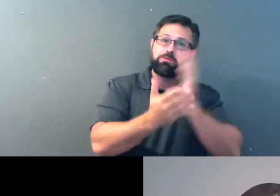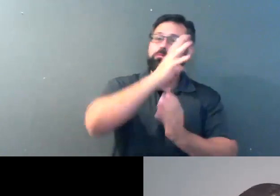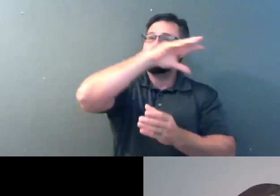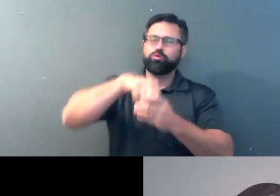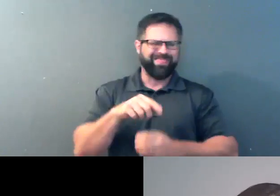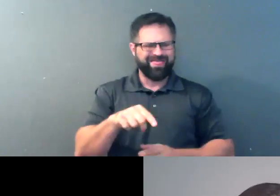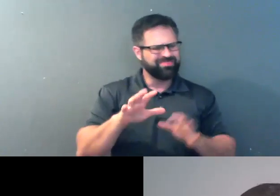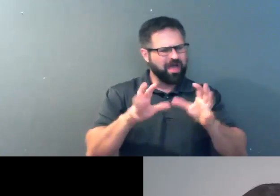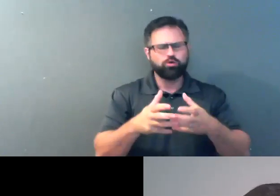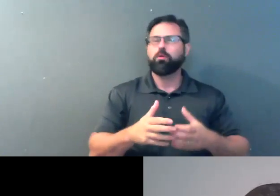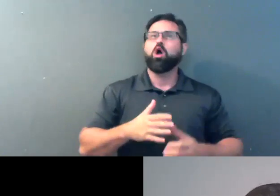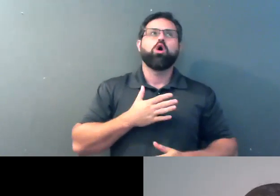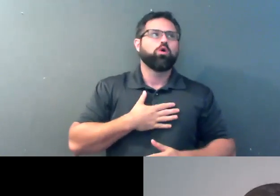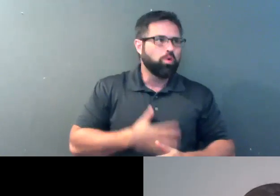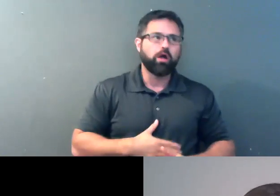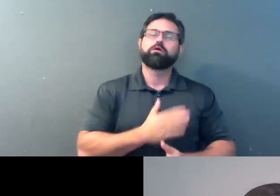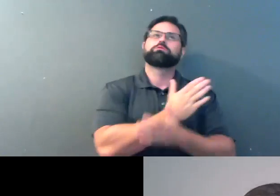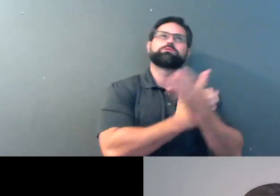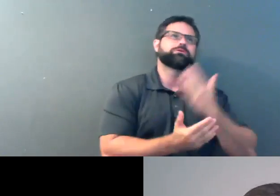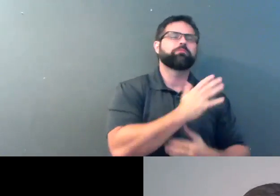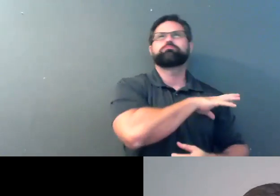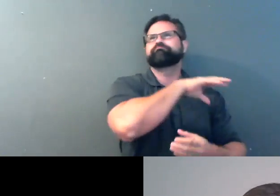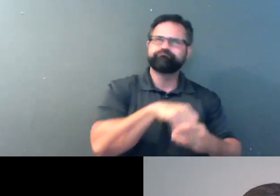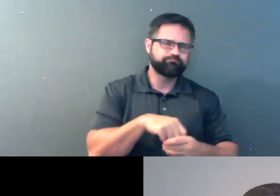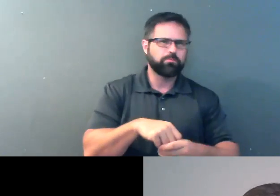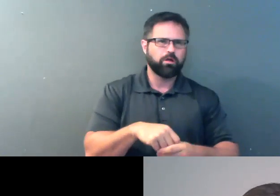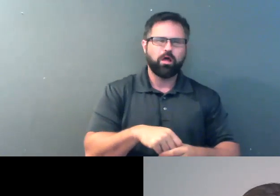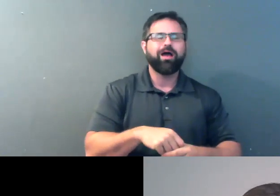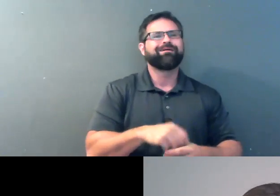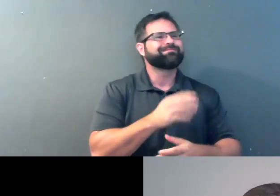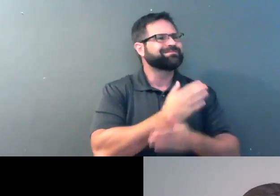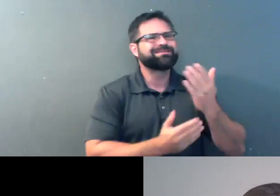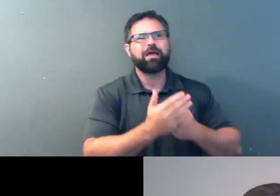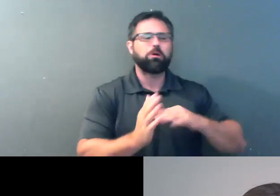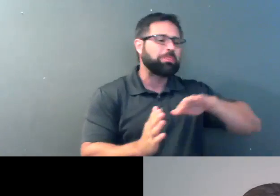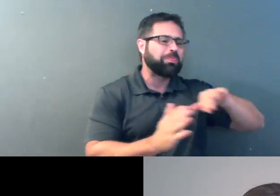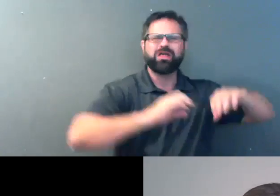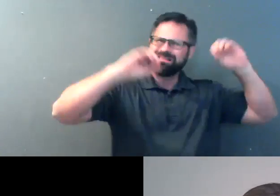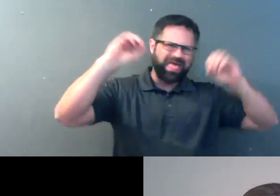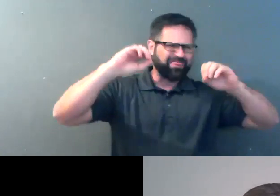much inclusive of persons with disabilities now the third work stream is specifically focused on